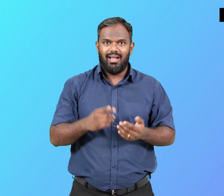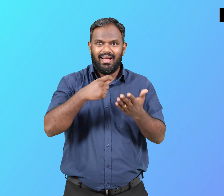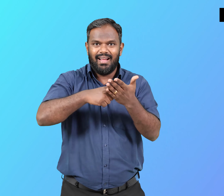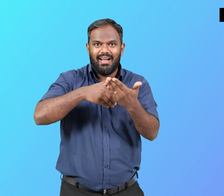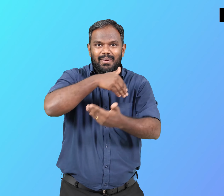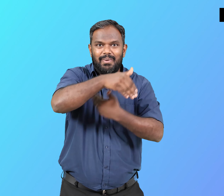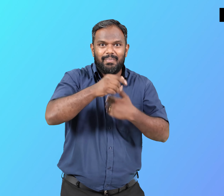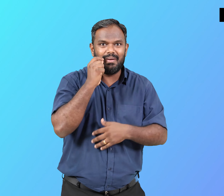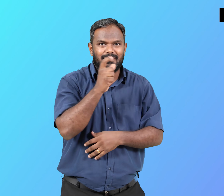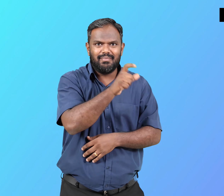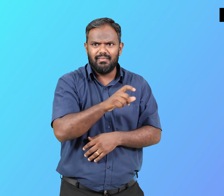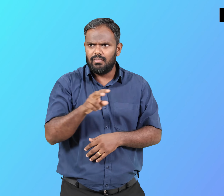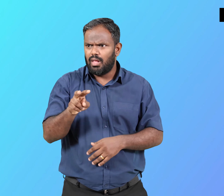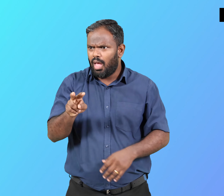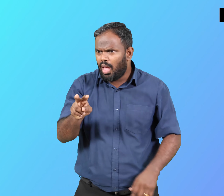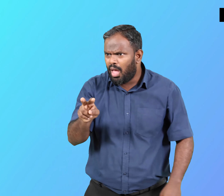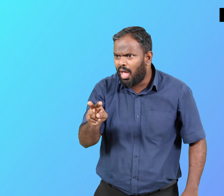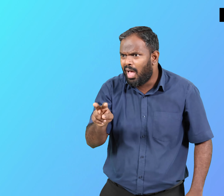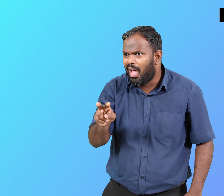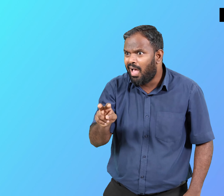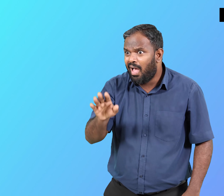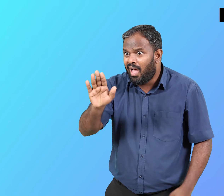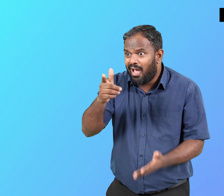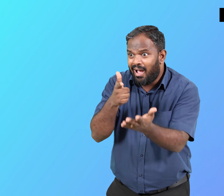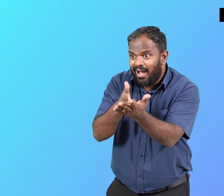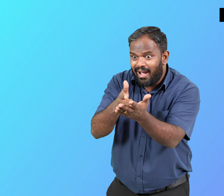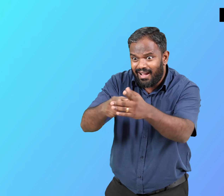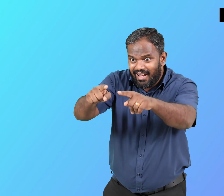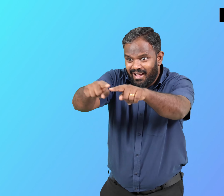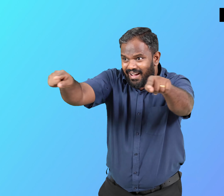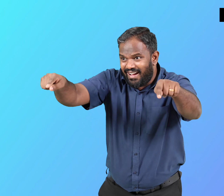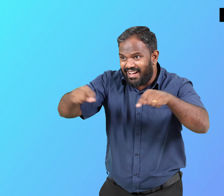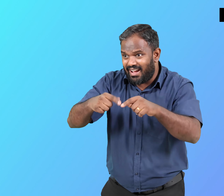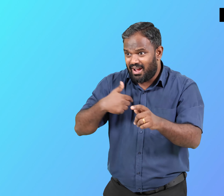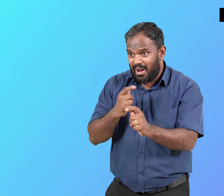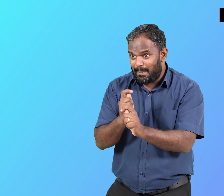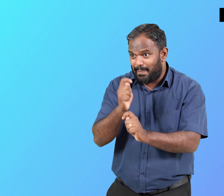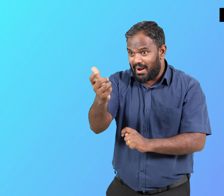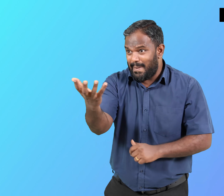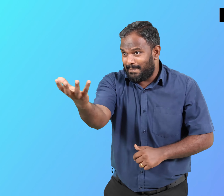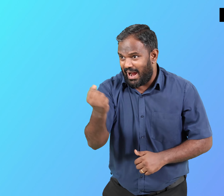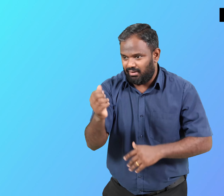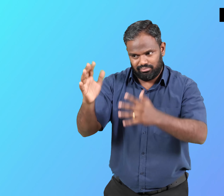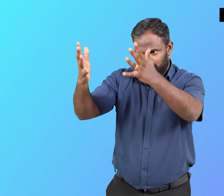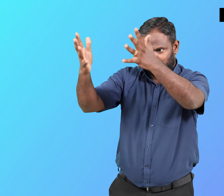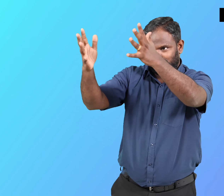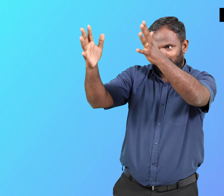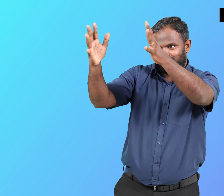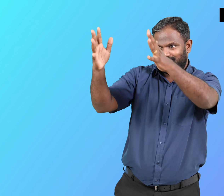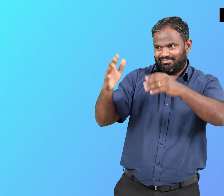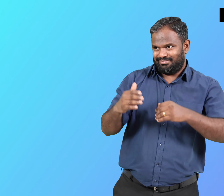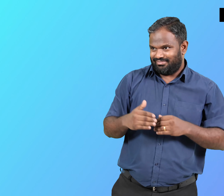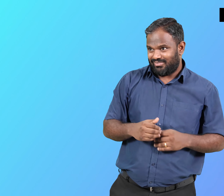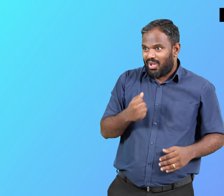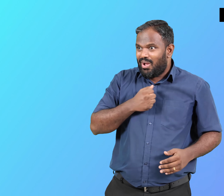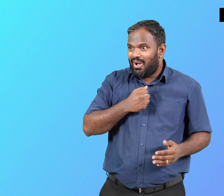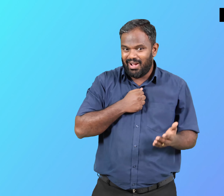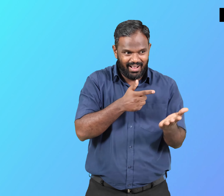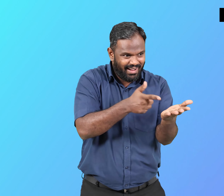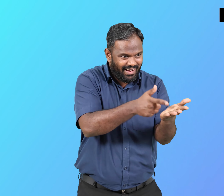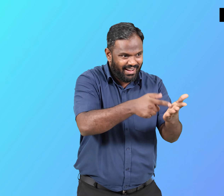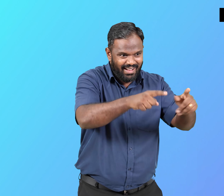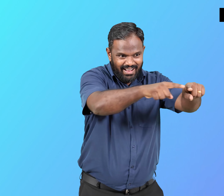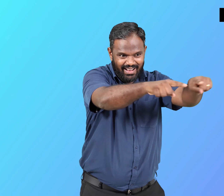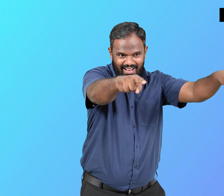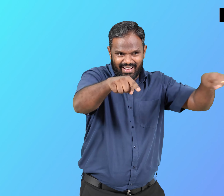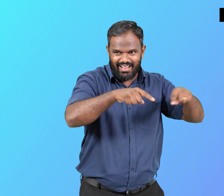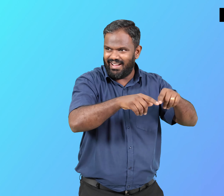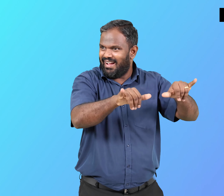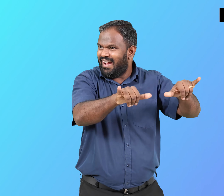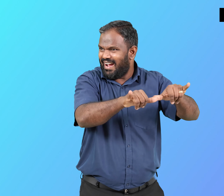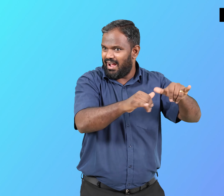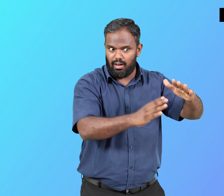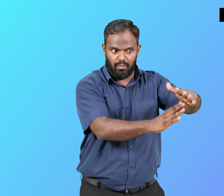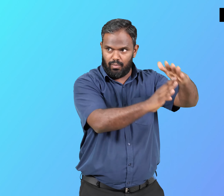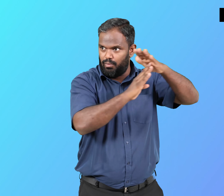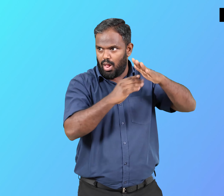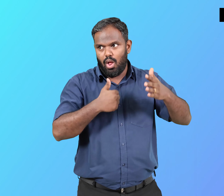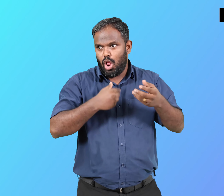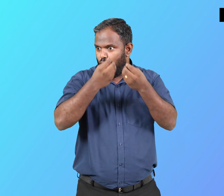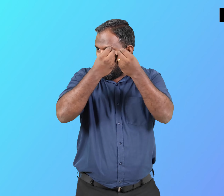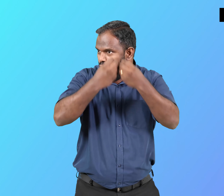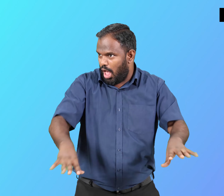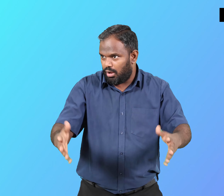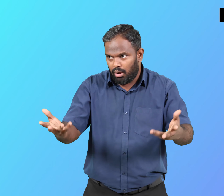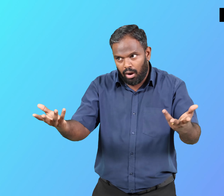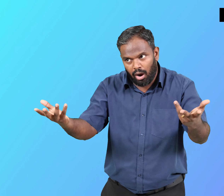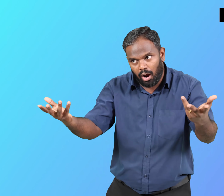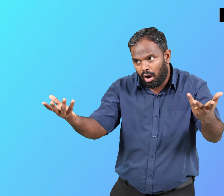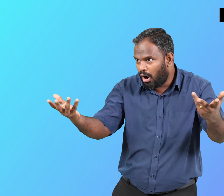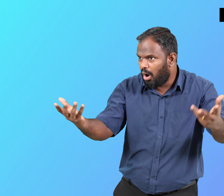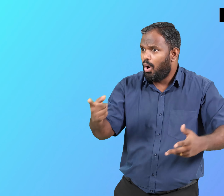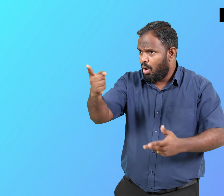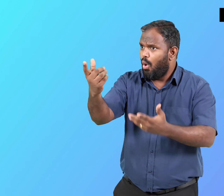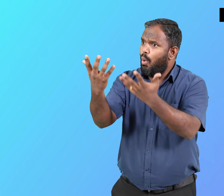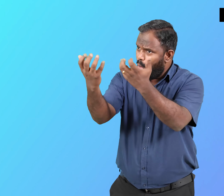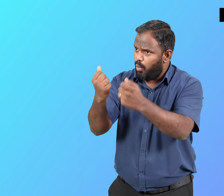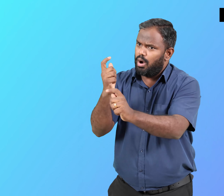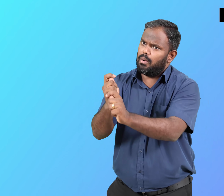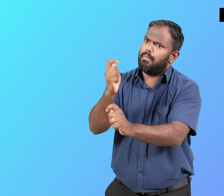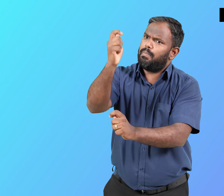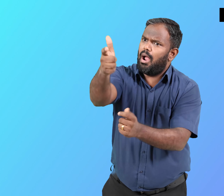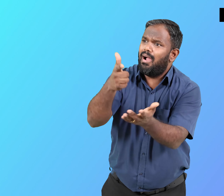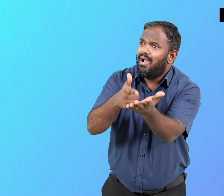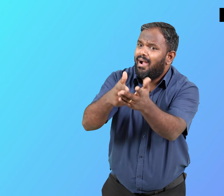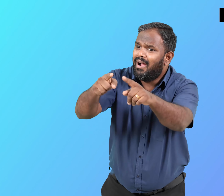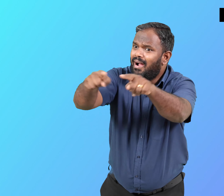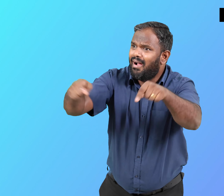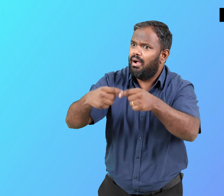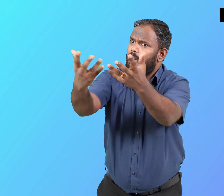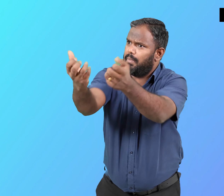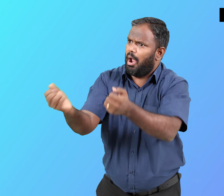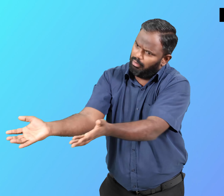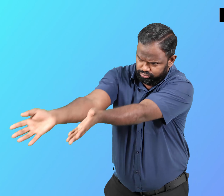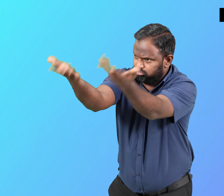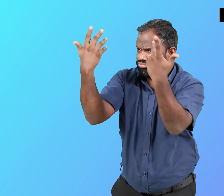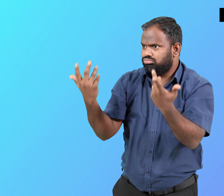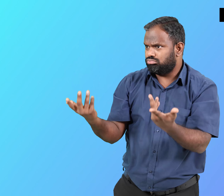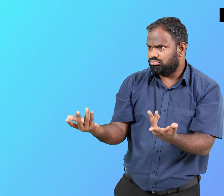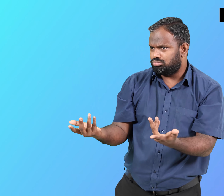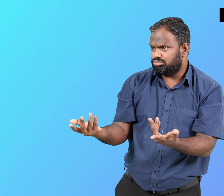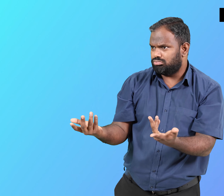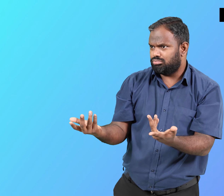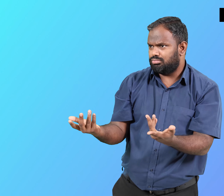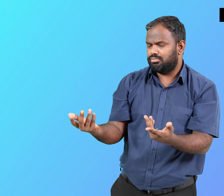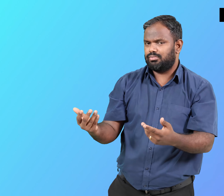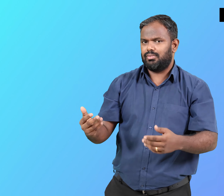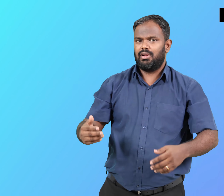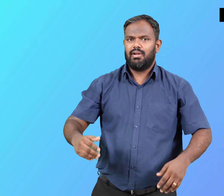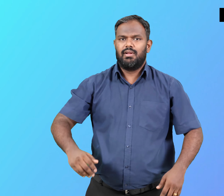The other man answered, “Then I cannot buy it. I don’t want to risk losing my own property. You buy the land. I cannot do it.”